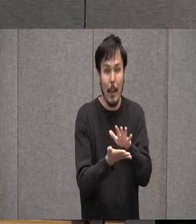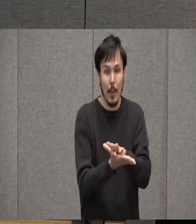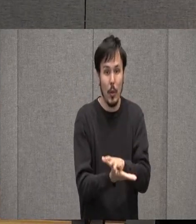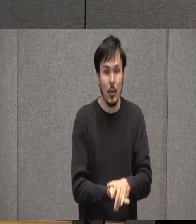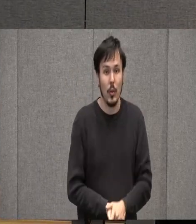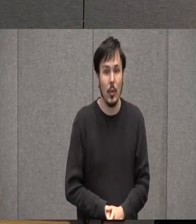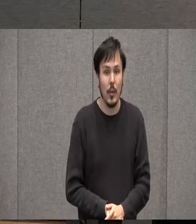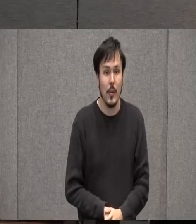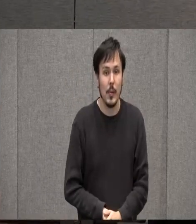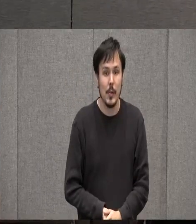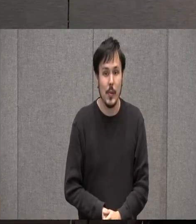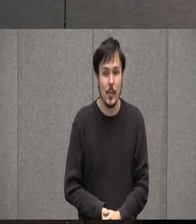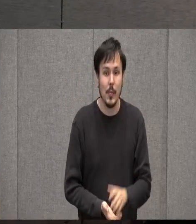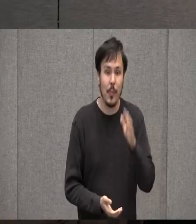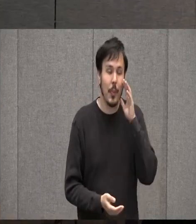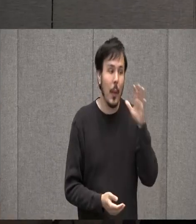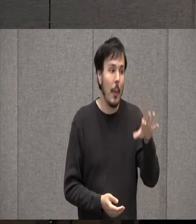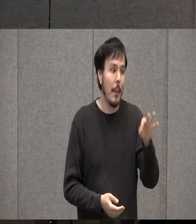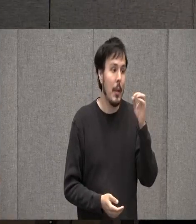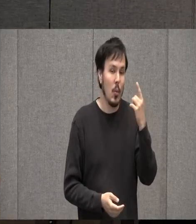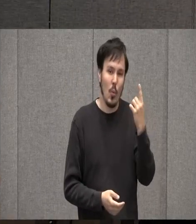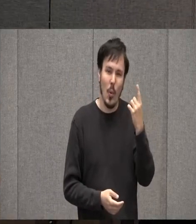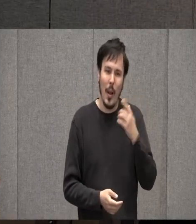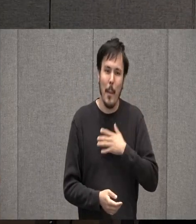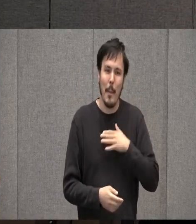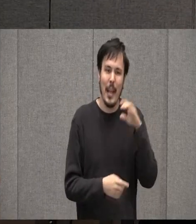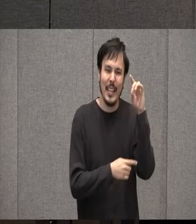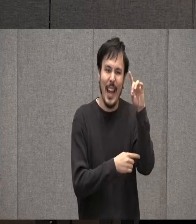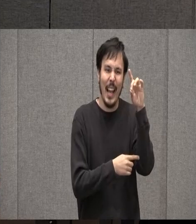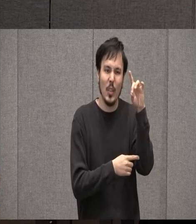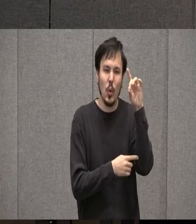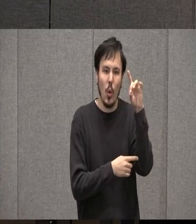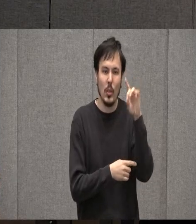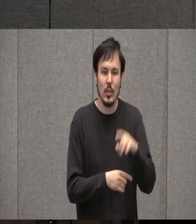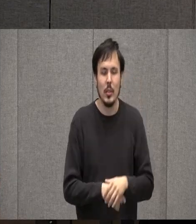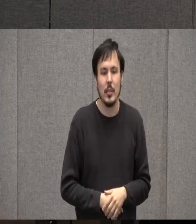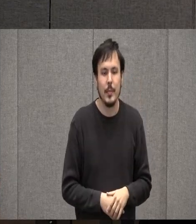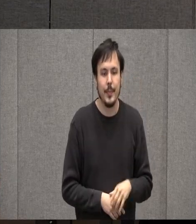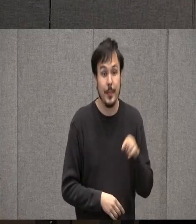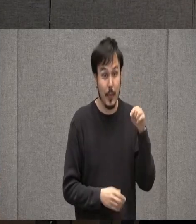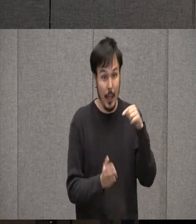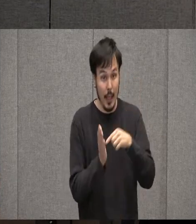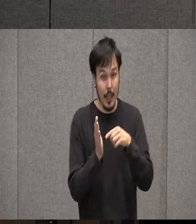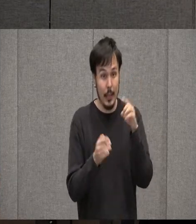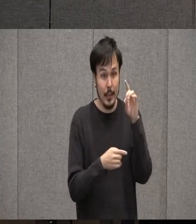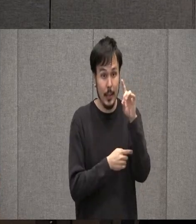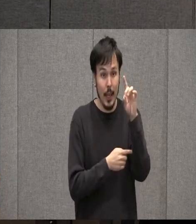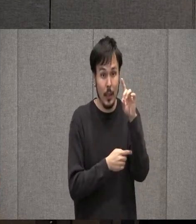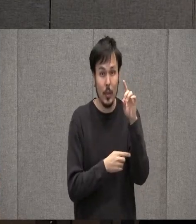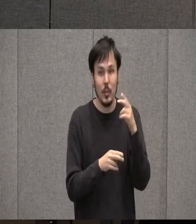and I'm gonna pick one of my dinosaurs here. This is a dinosaur that we call Elvis